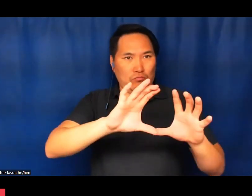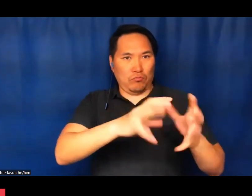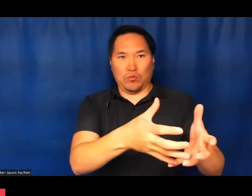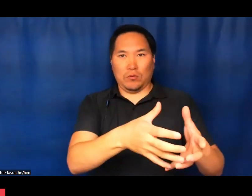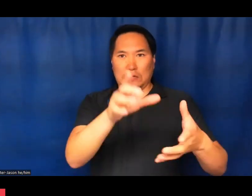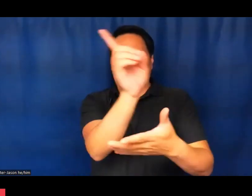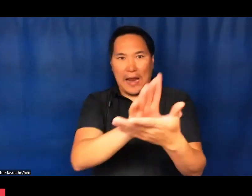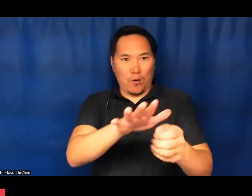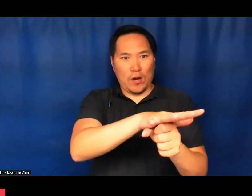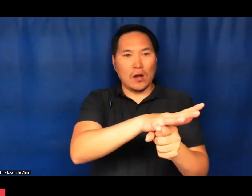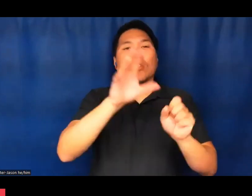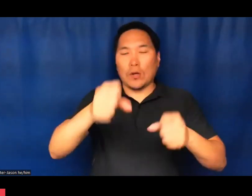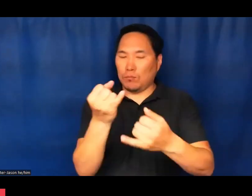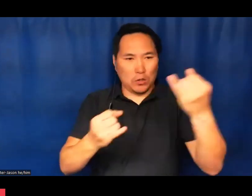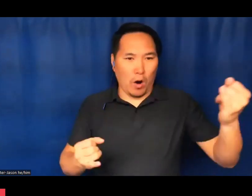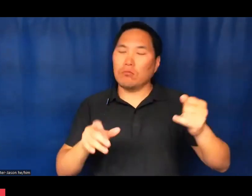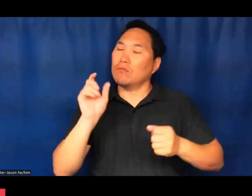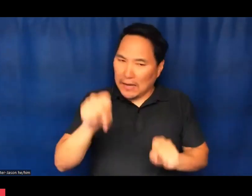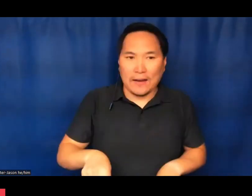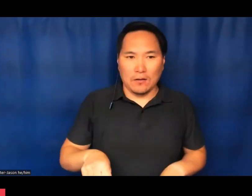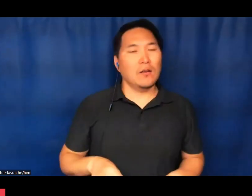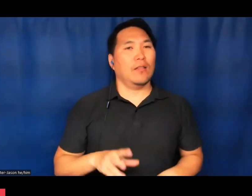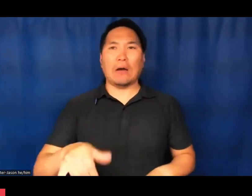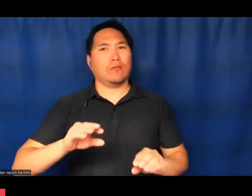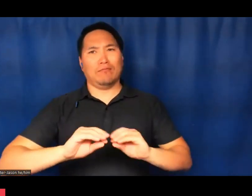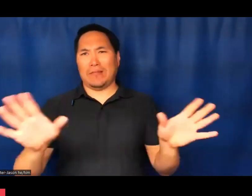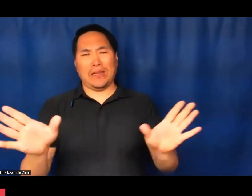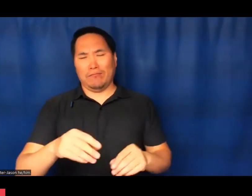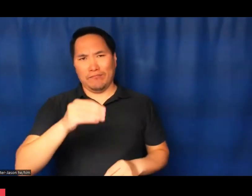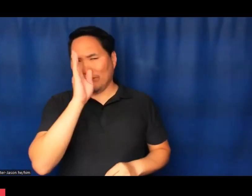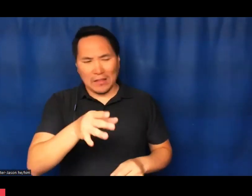This is usually pretty straightforward inquiry looking at evidence, looking at maps, looking